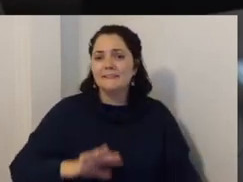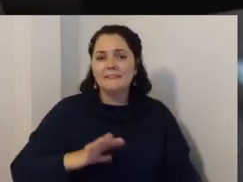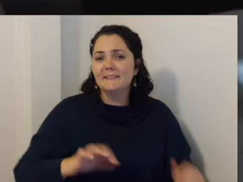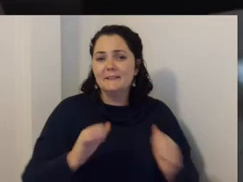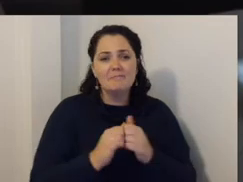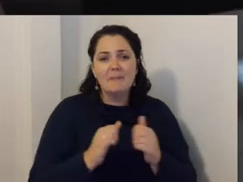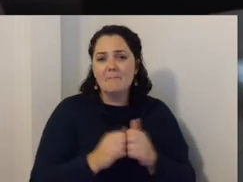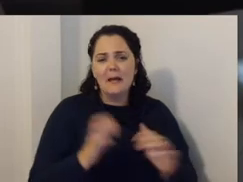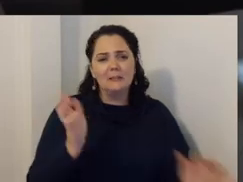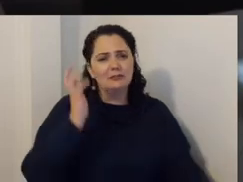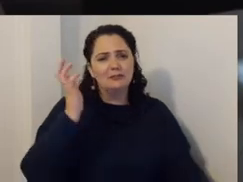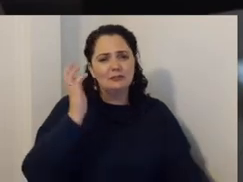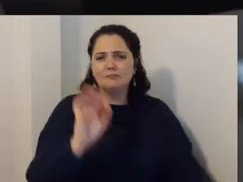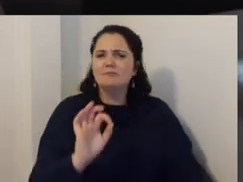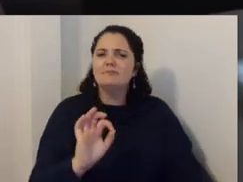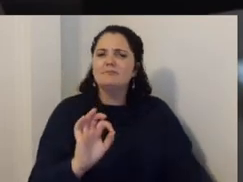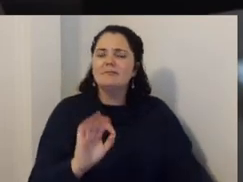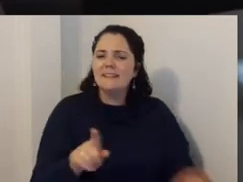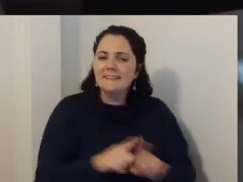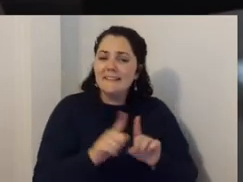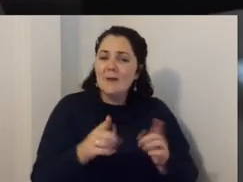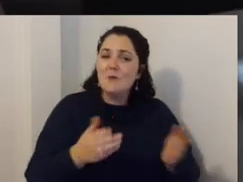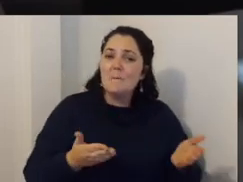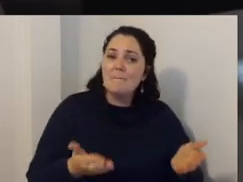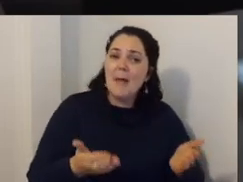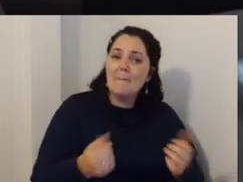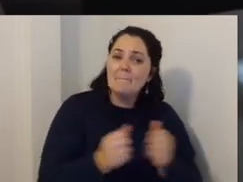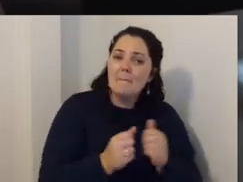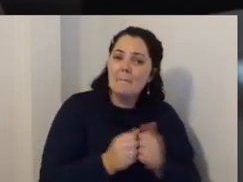trace paper, you don't need a really high quality paper to get really really beautiful results